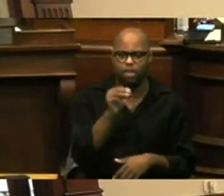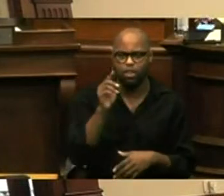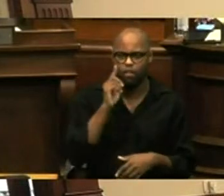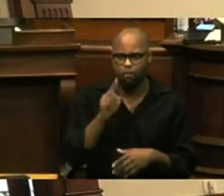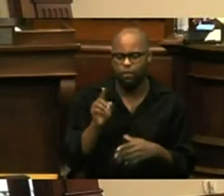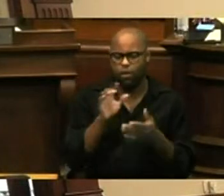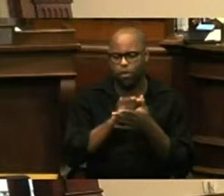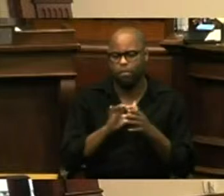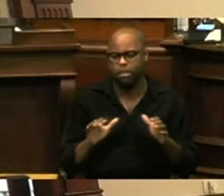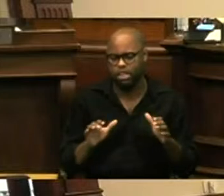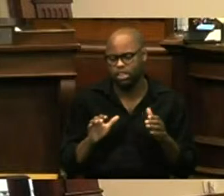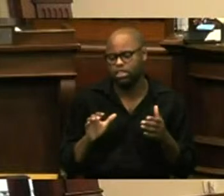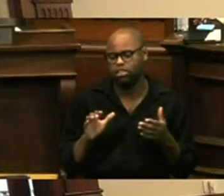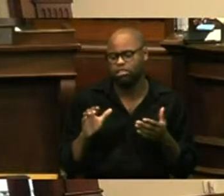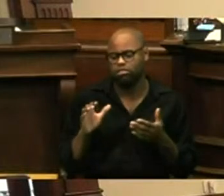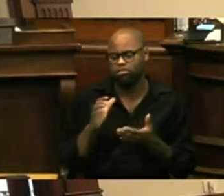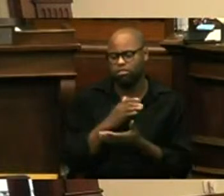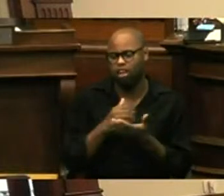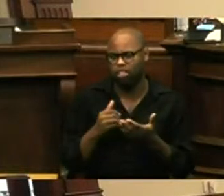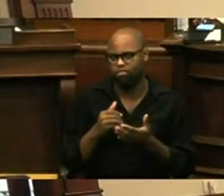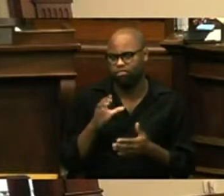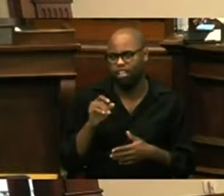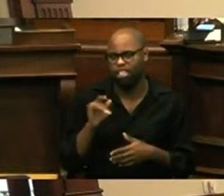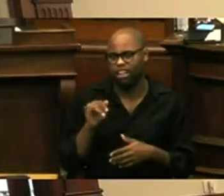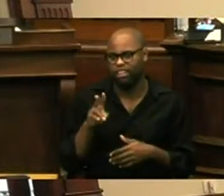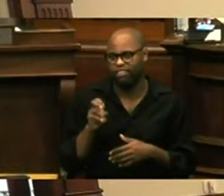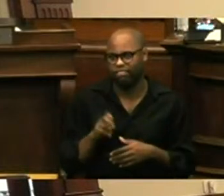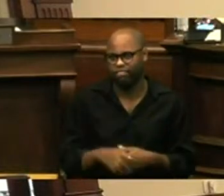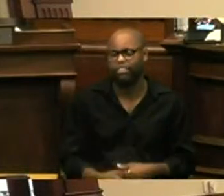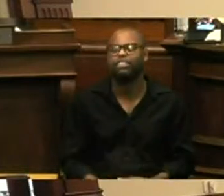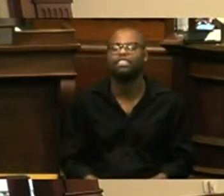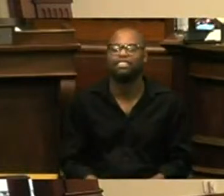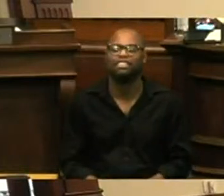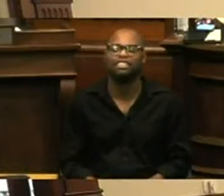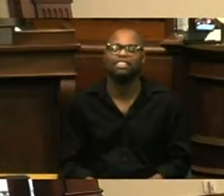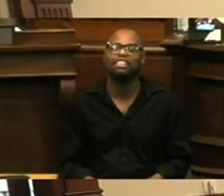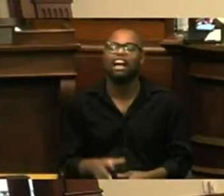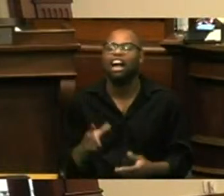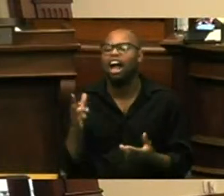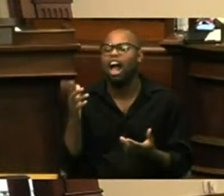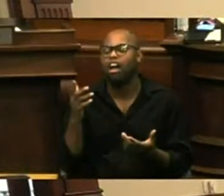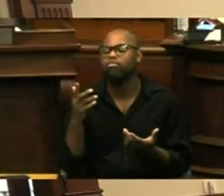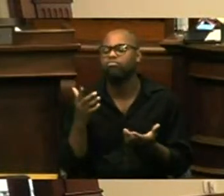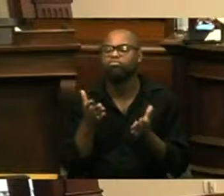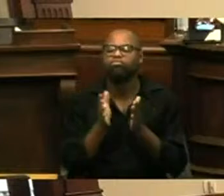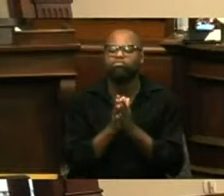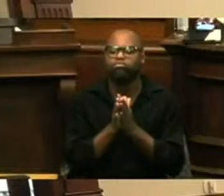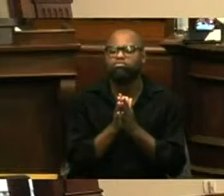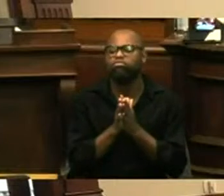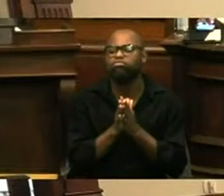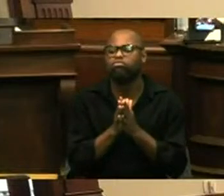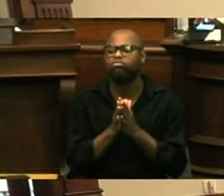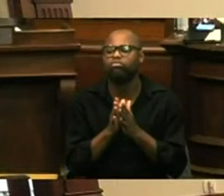initiated the original 5 million for the Peace Collective, I